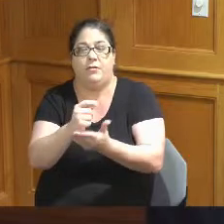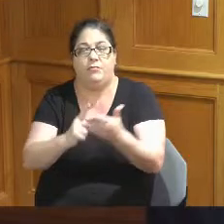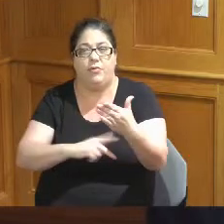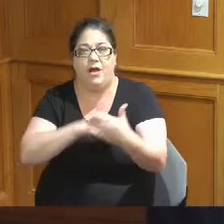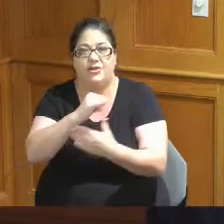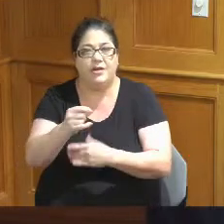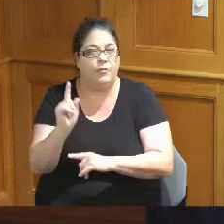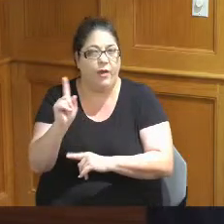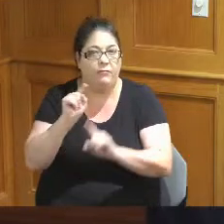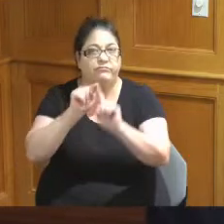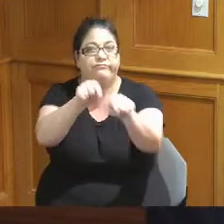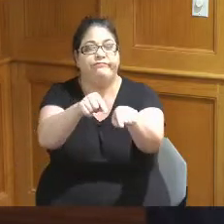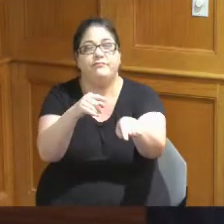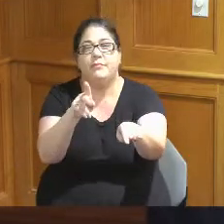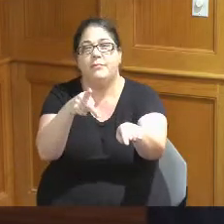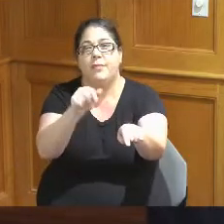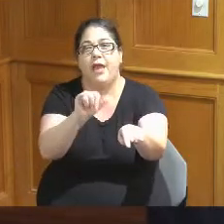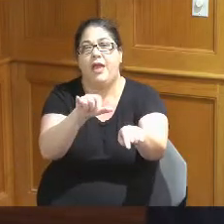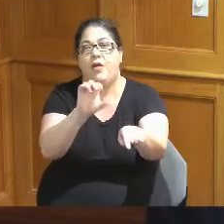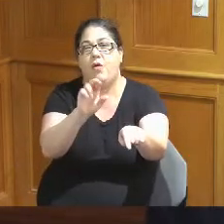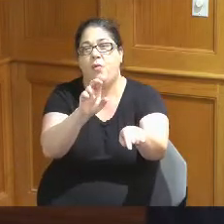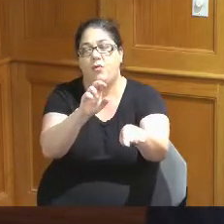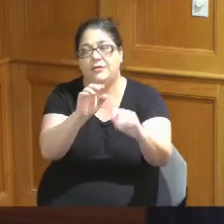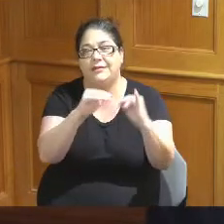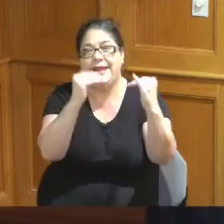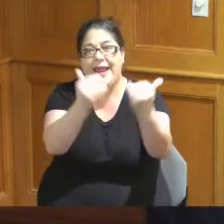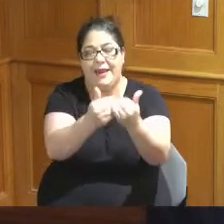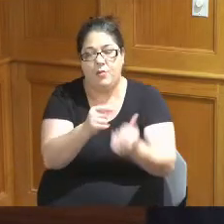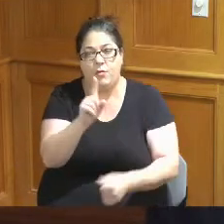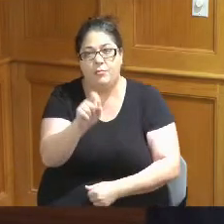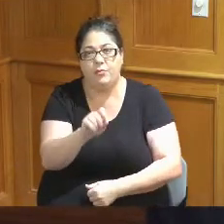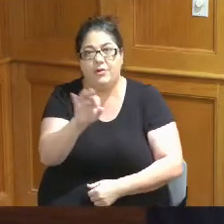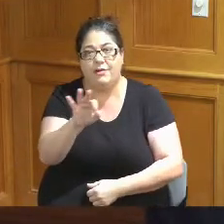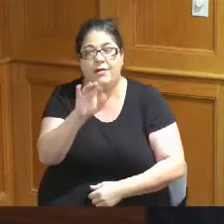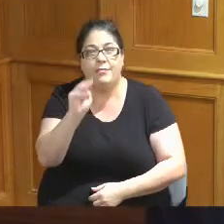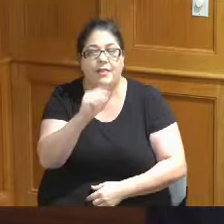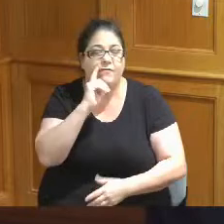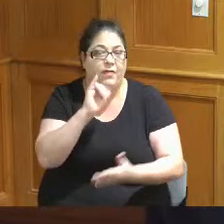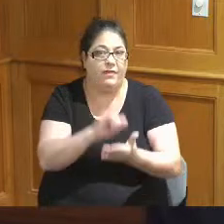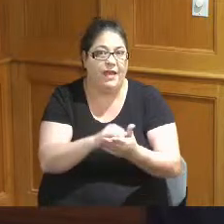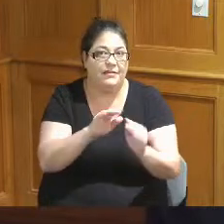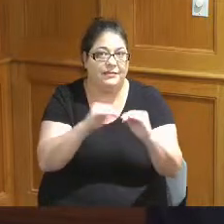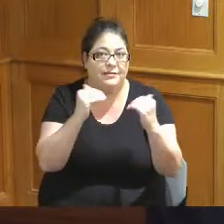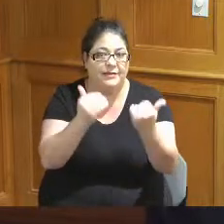the Board had approved a 9.7 million dollar capital budget for Paycor Stadium in the budget